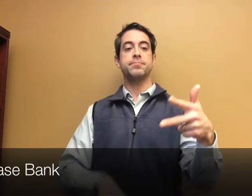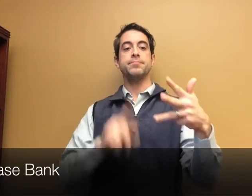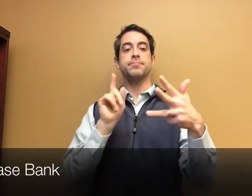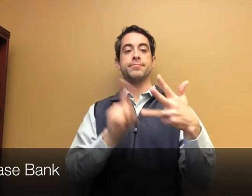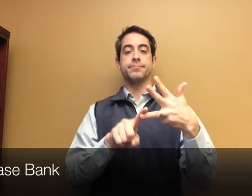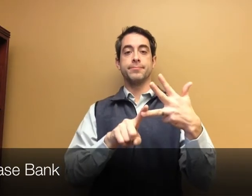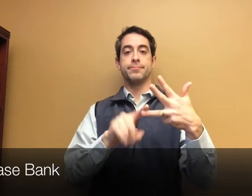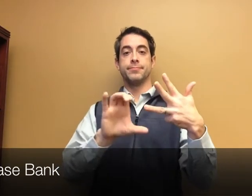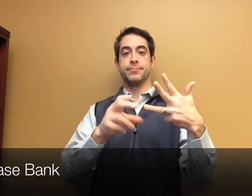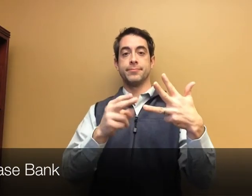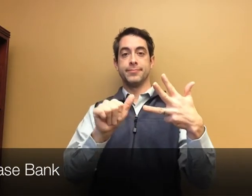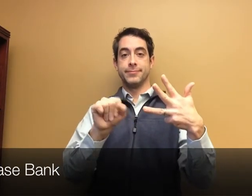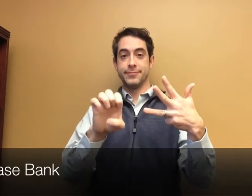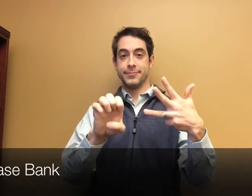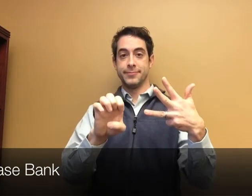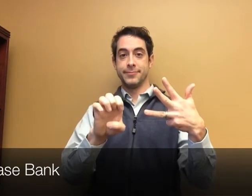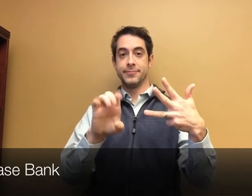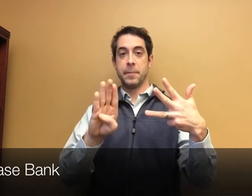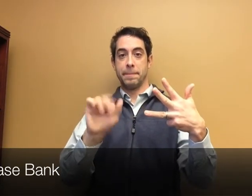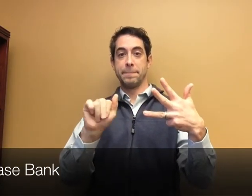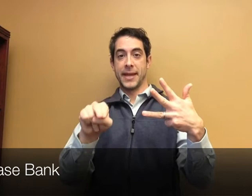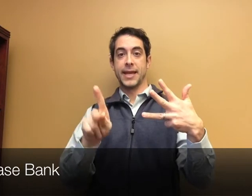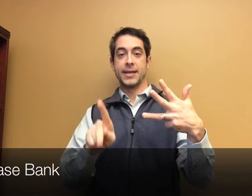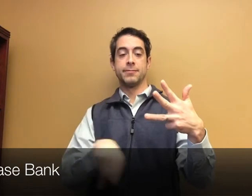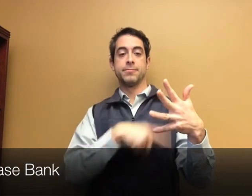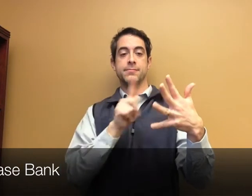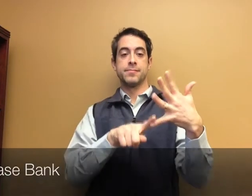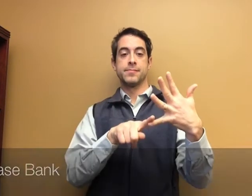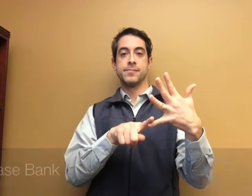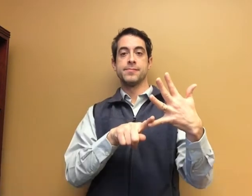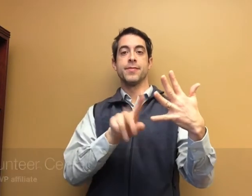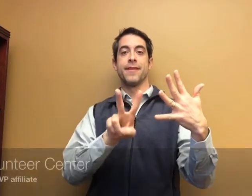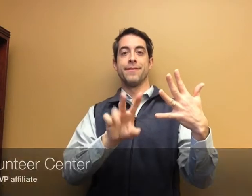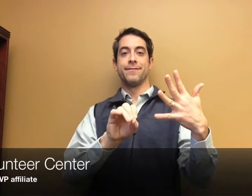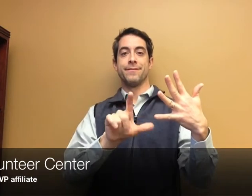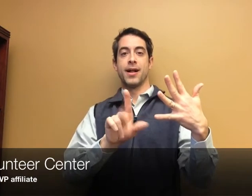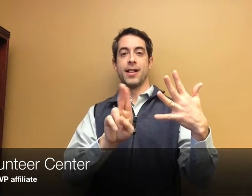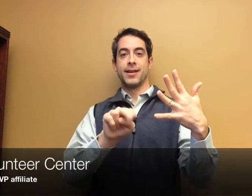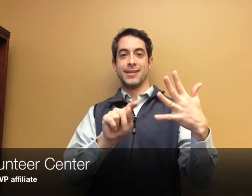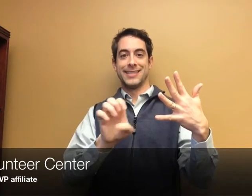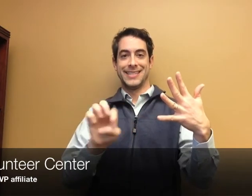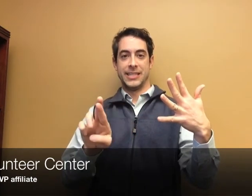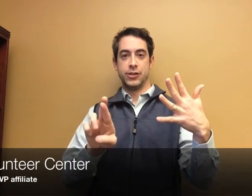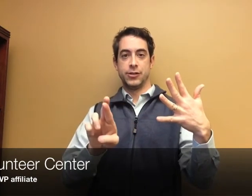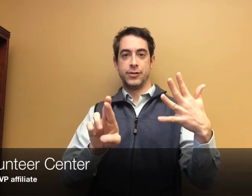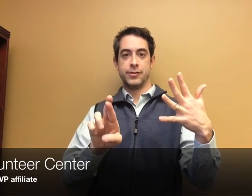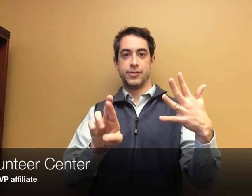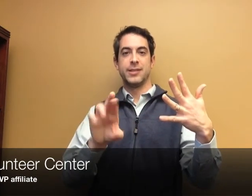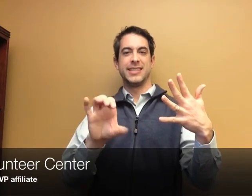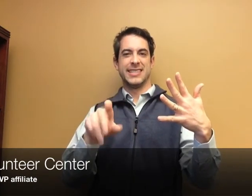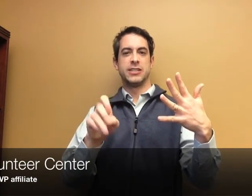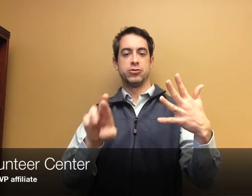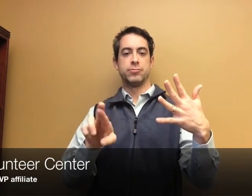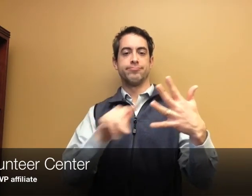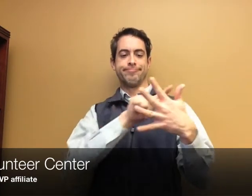Chase Bank and Volunteer Center and then a number